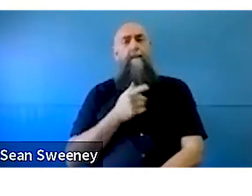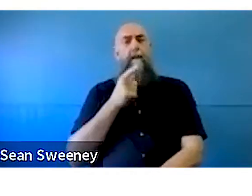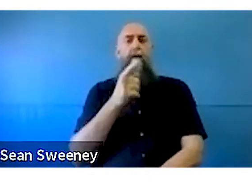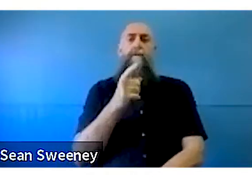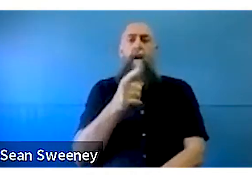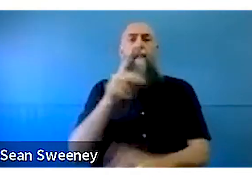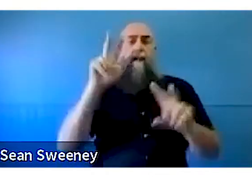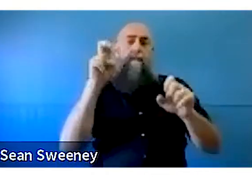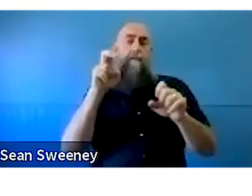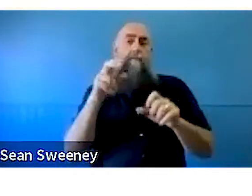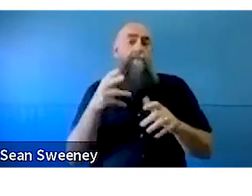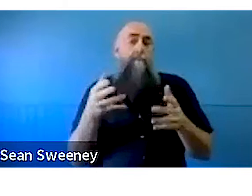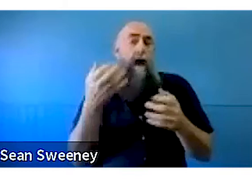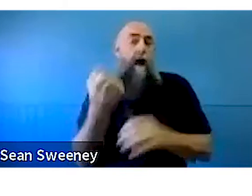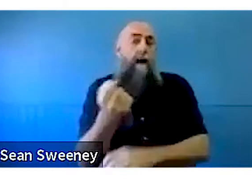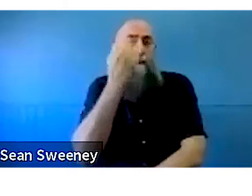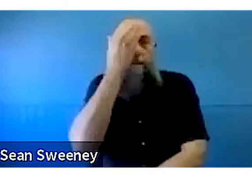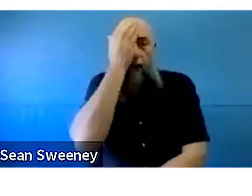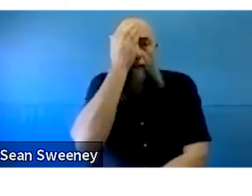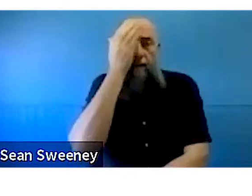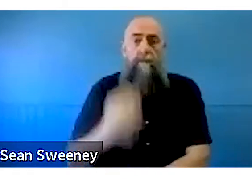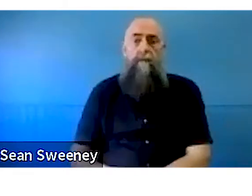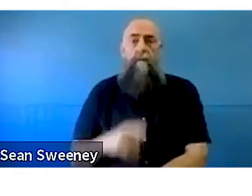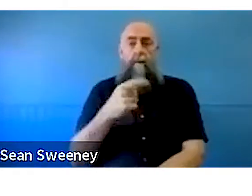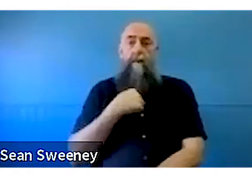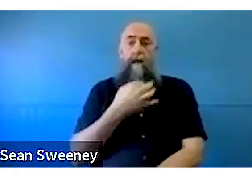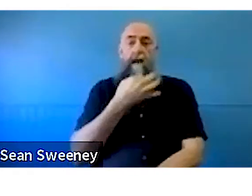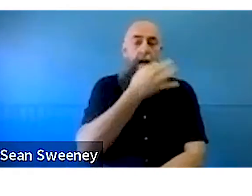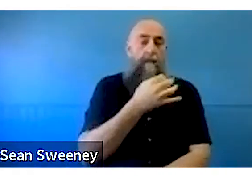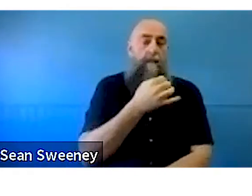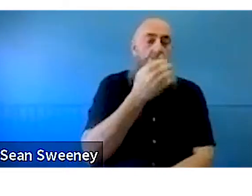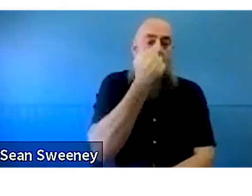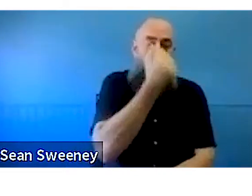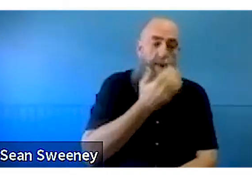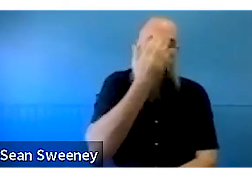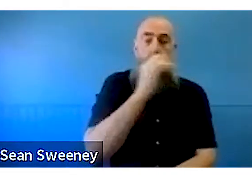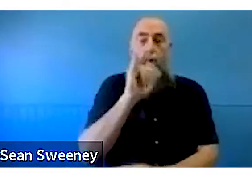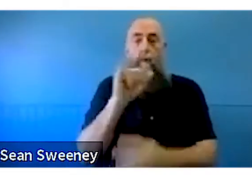I we are asking Aboriginal and disabled people to only participate